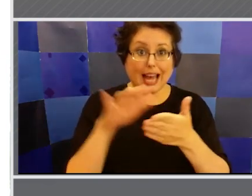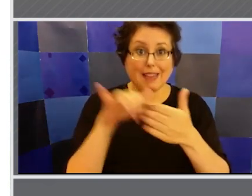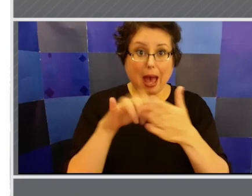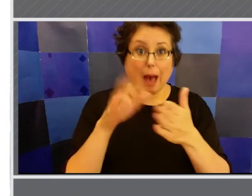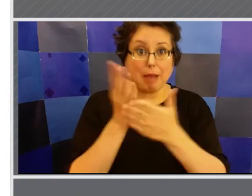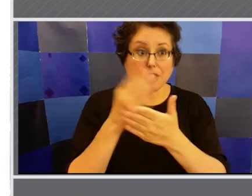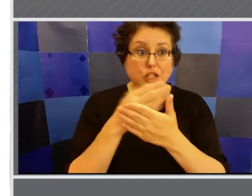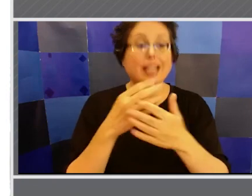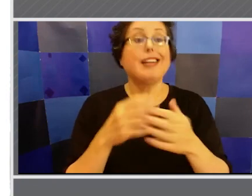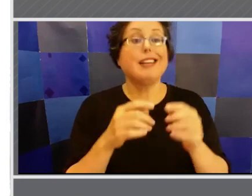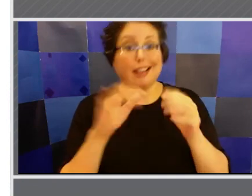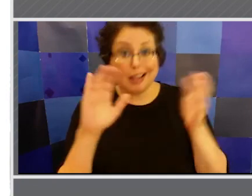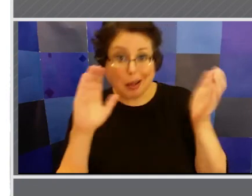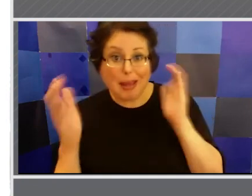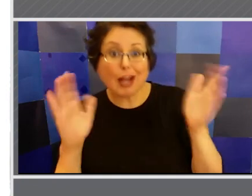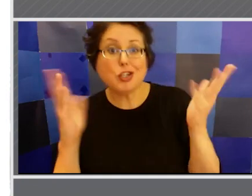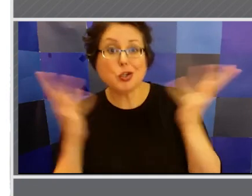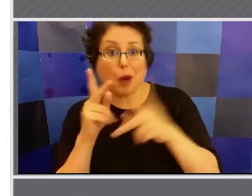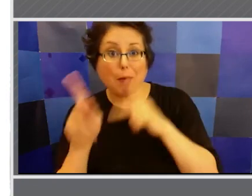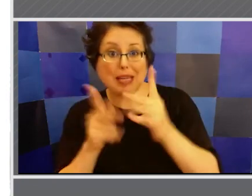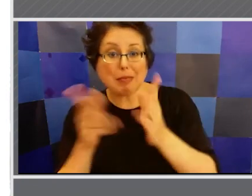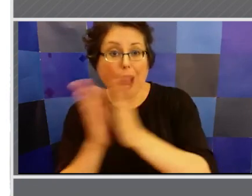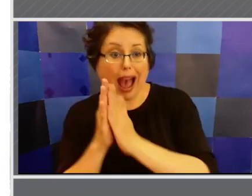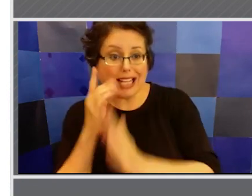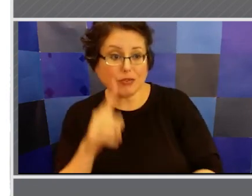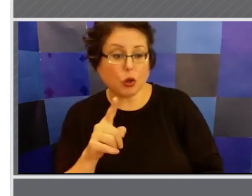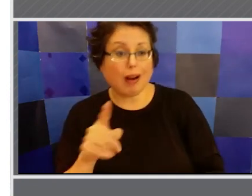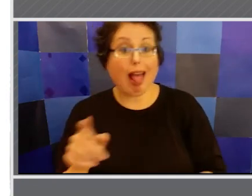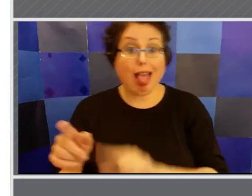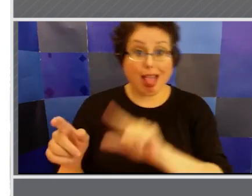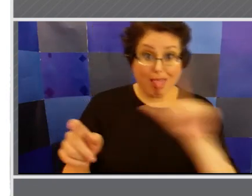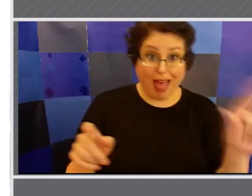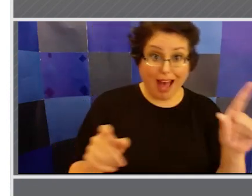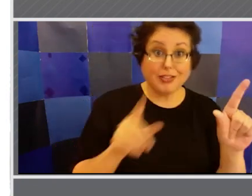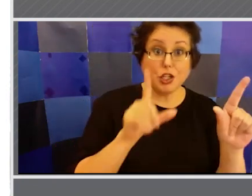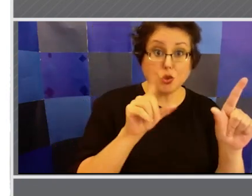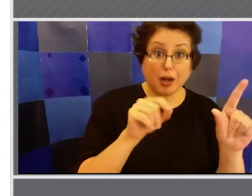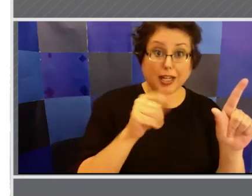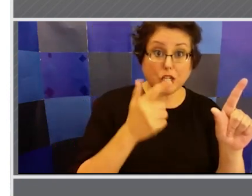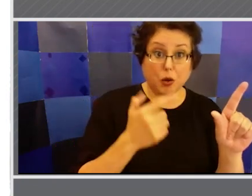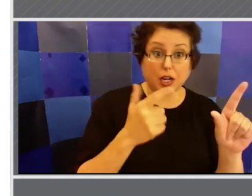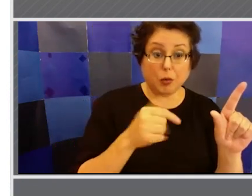So on the left hand side this is the 2021 capital budget distributed across the six